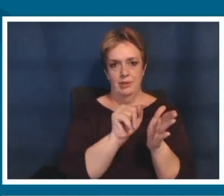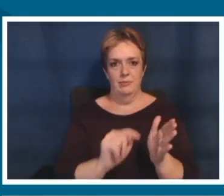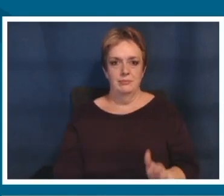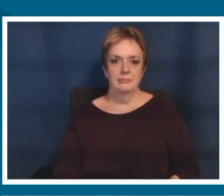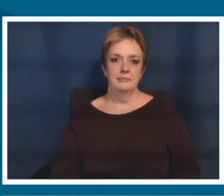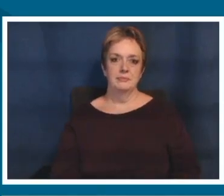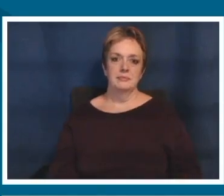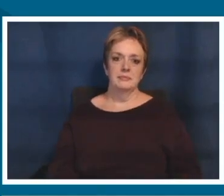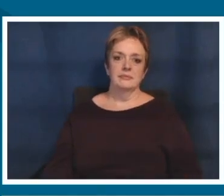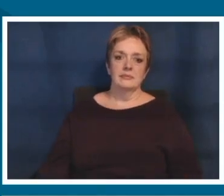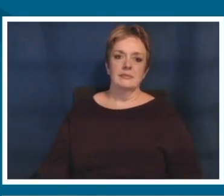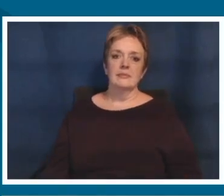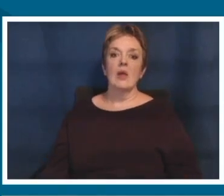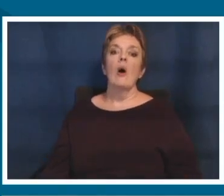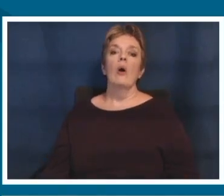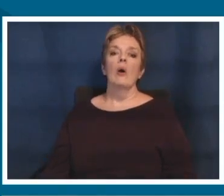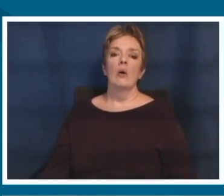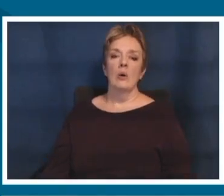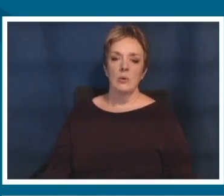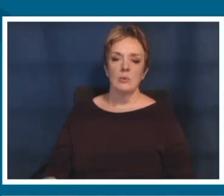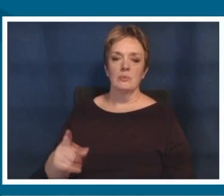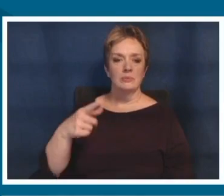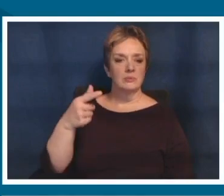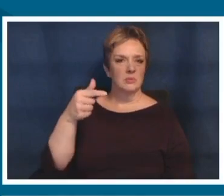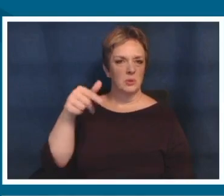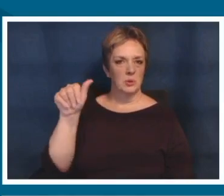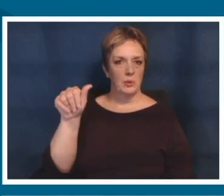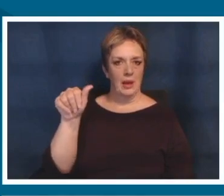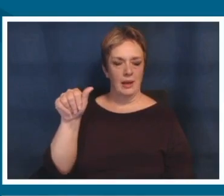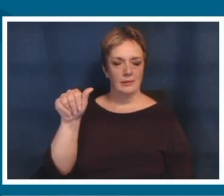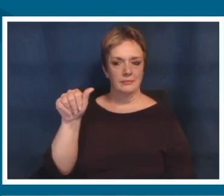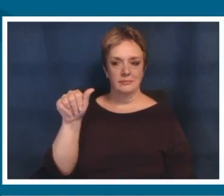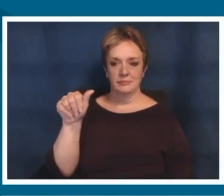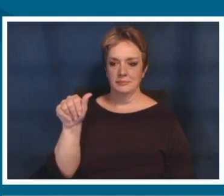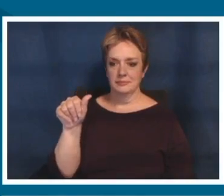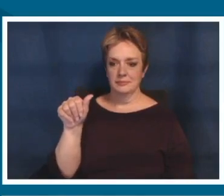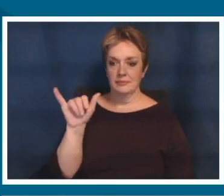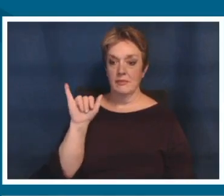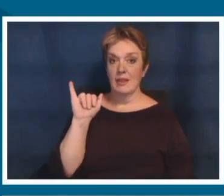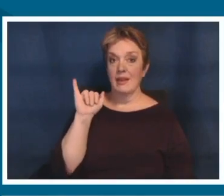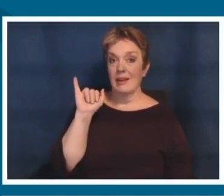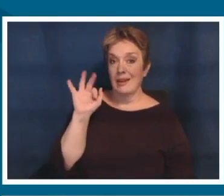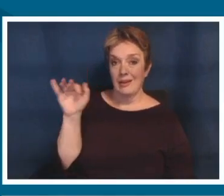oh we have a q a prompt um